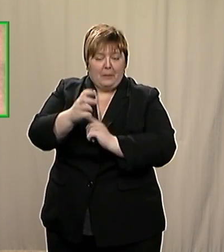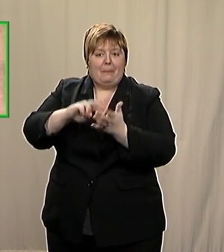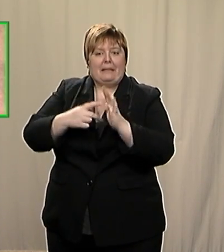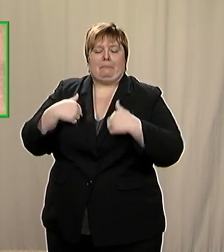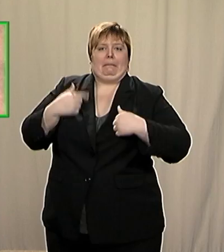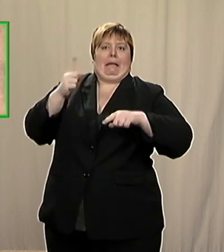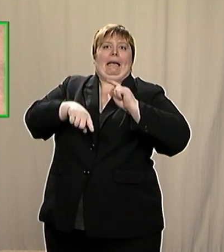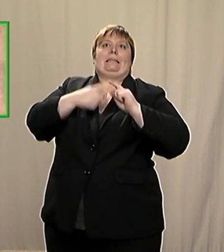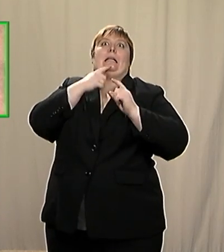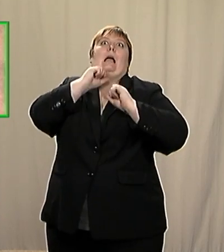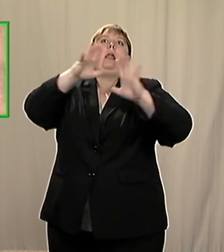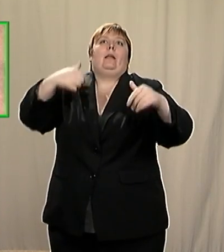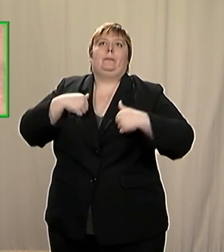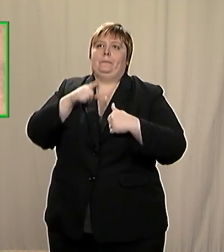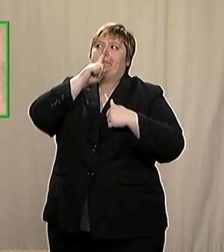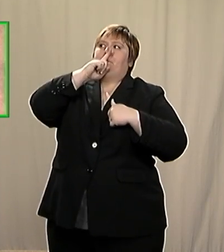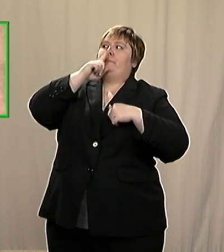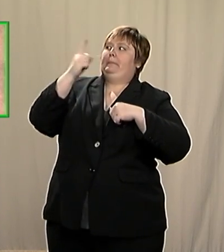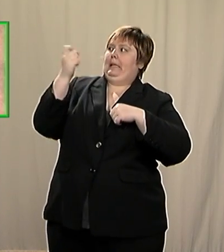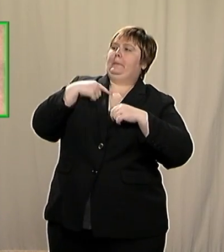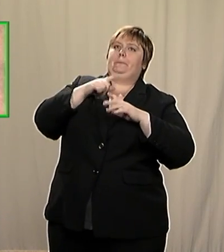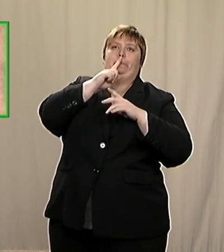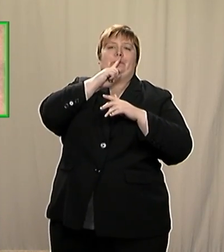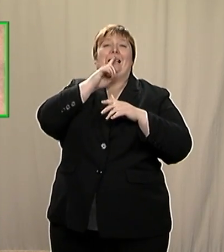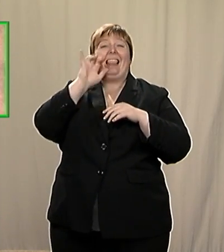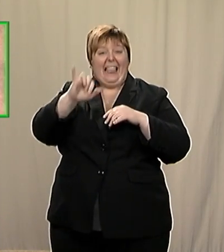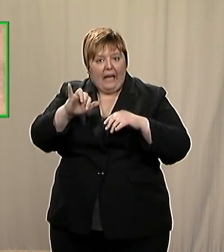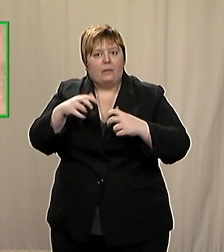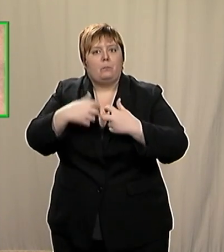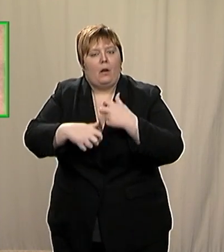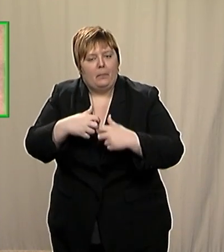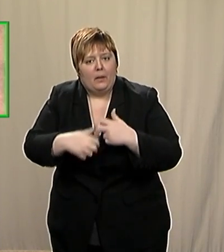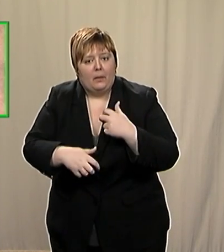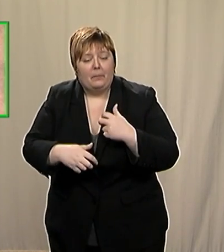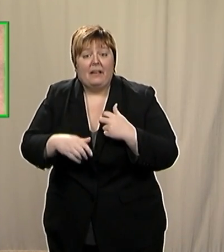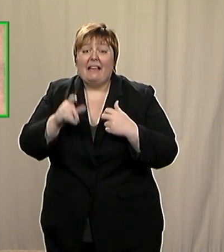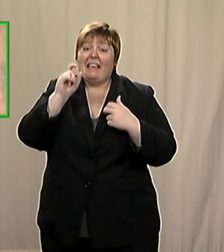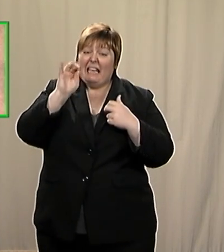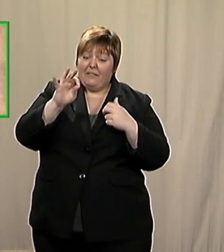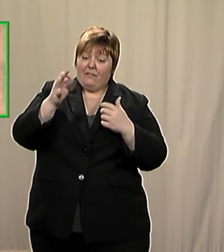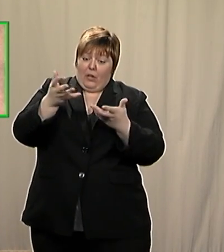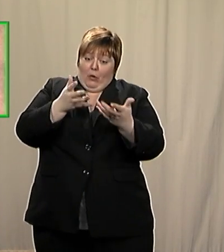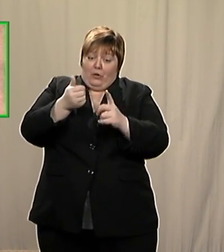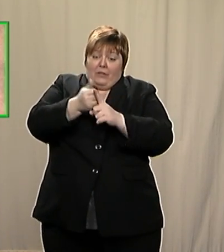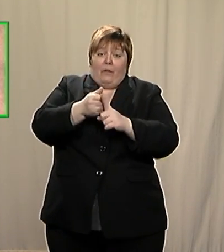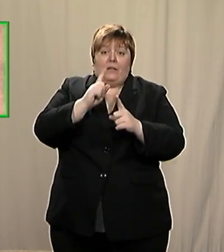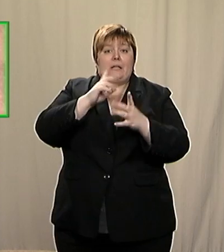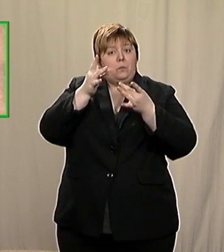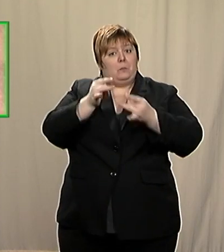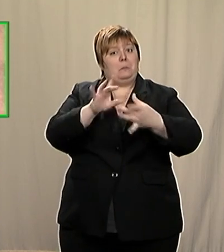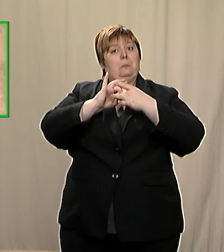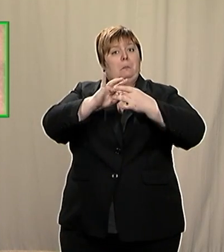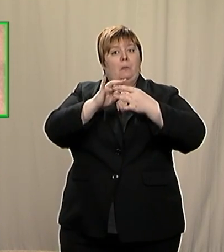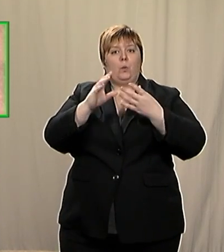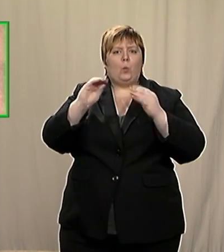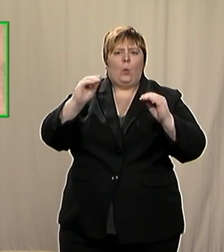That's incredibly problematic. In most non-antagonistic interactions, if someone does not answer a direct question,